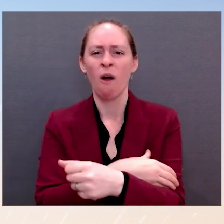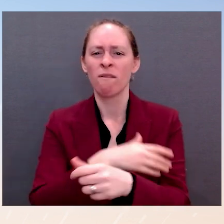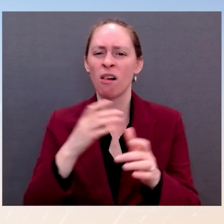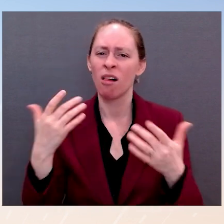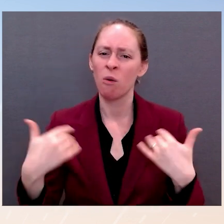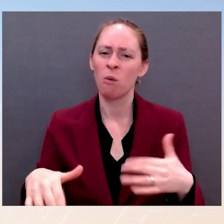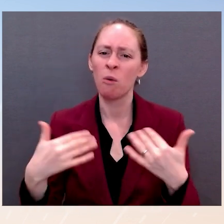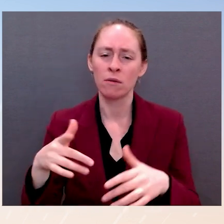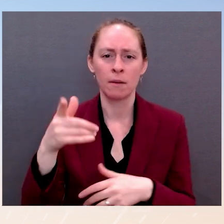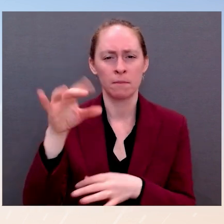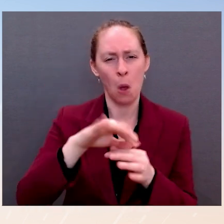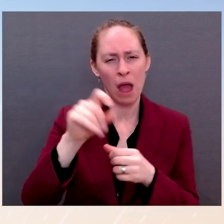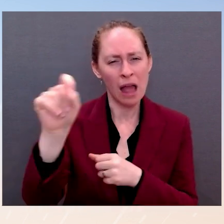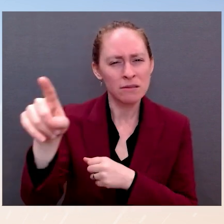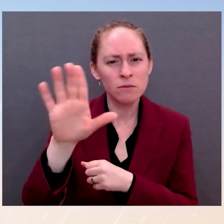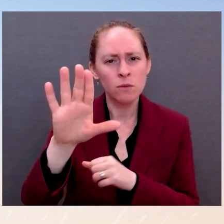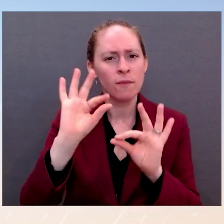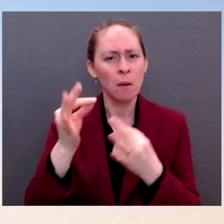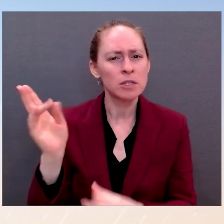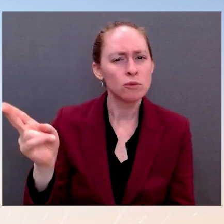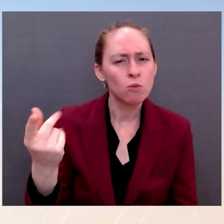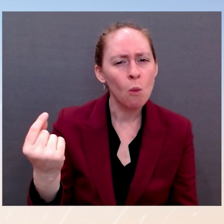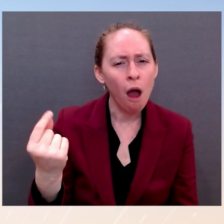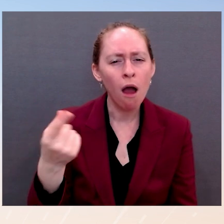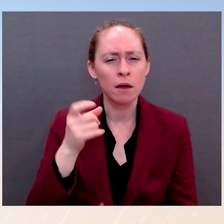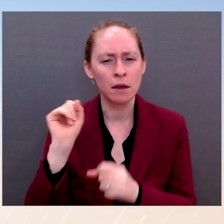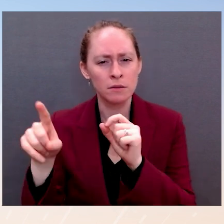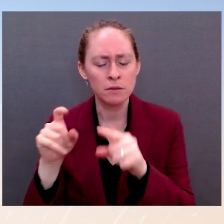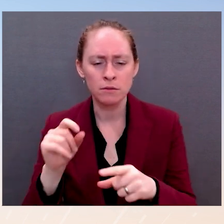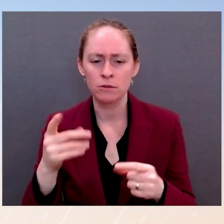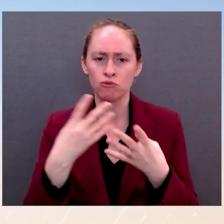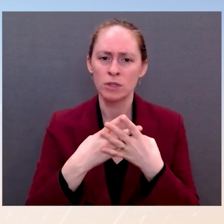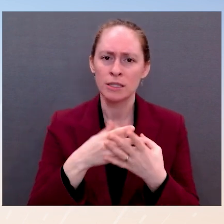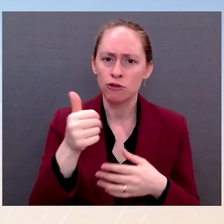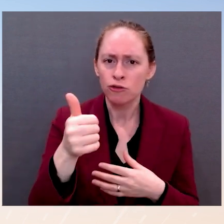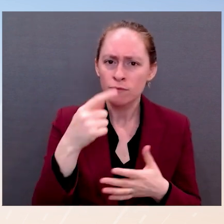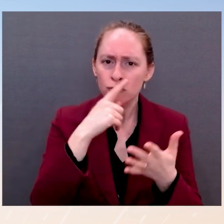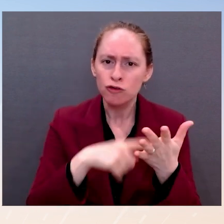the more you know about your family history, the more empowered you are to take advantage